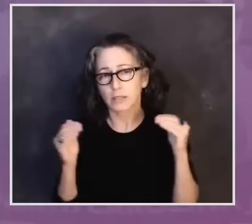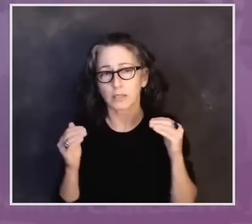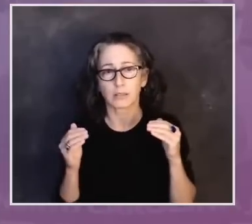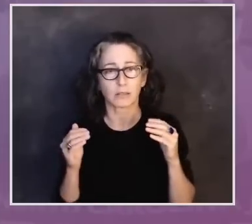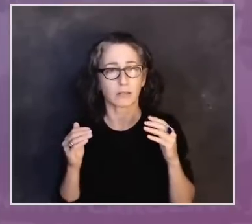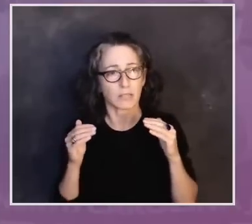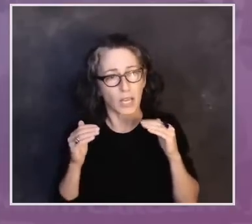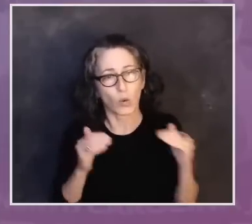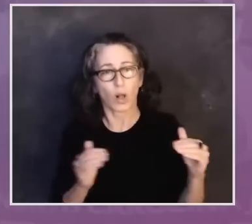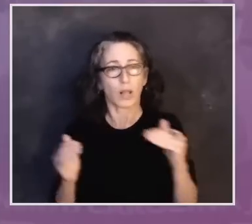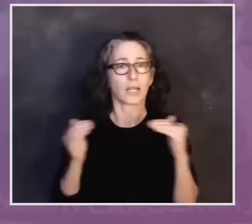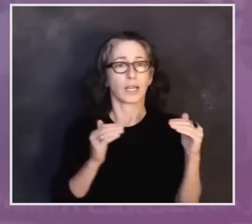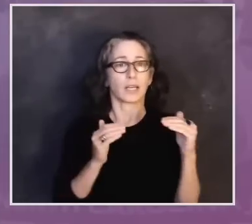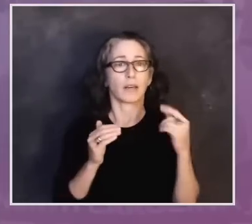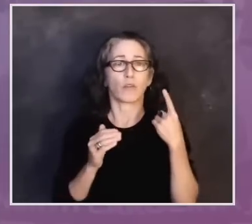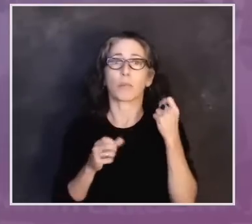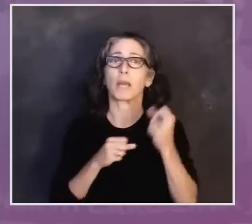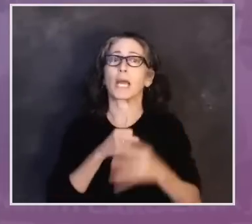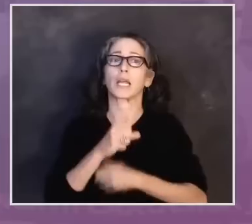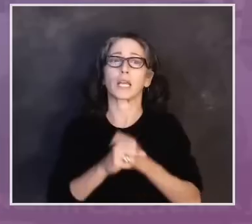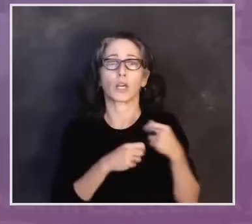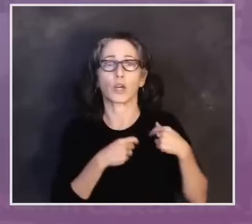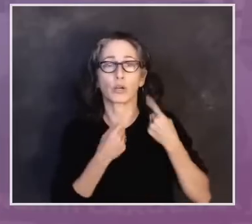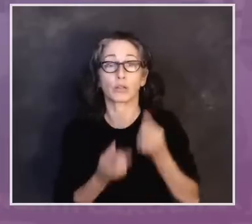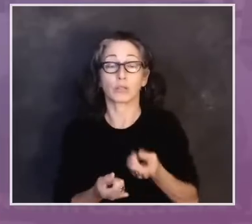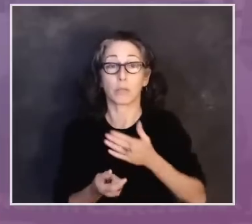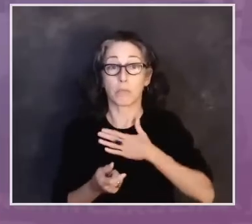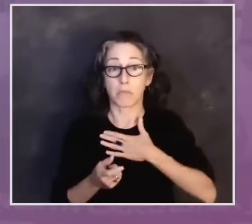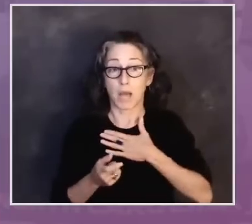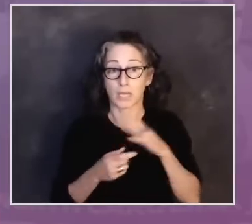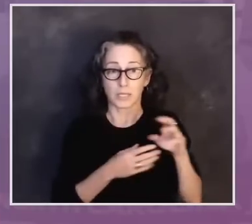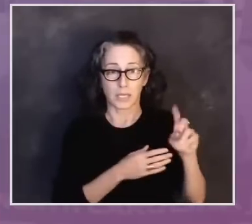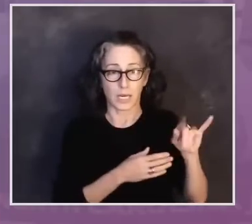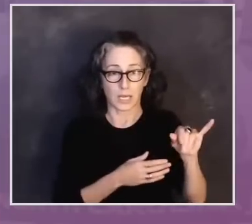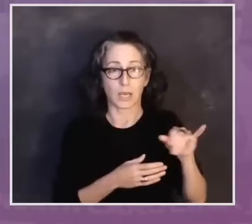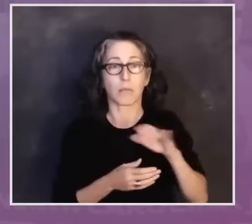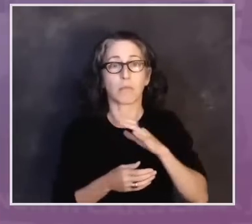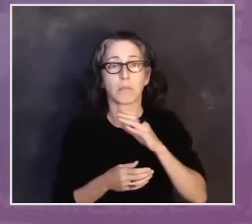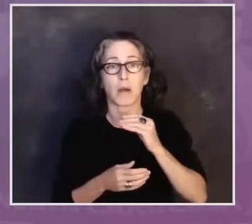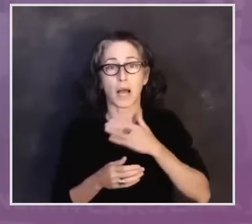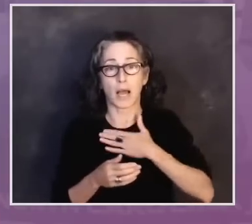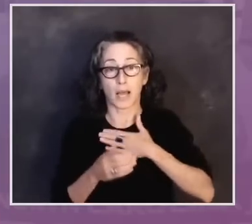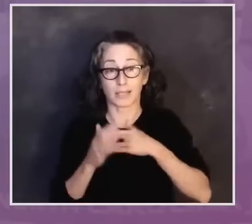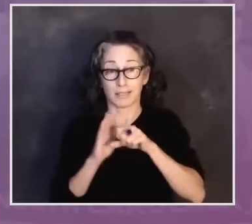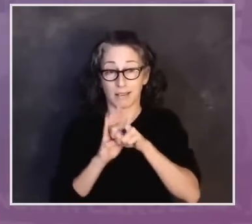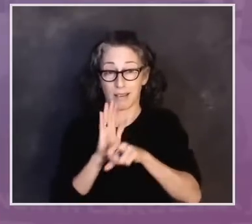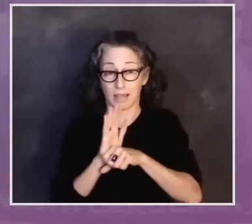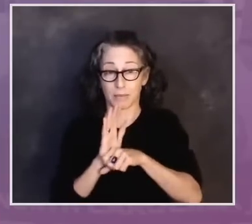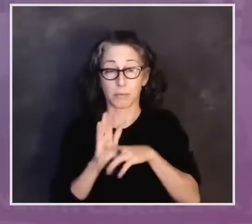NOW I HAVE BEEN FIGHTING FOR JUSTICE AND EQUALITY AND